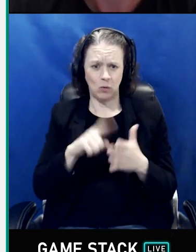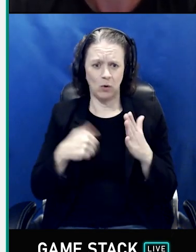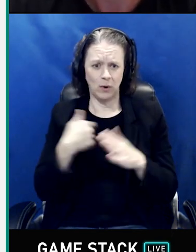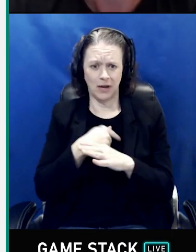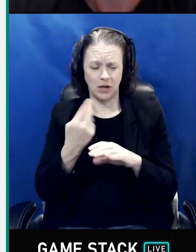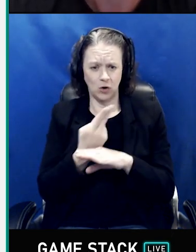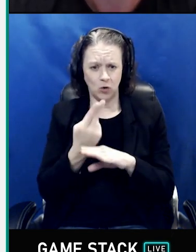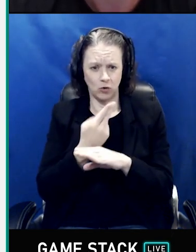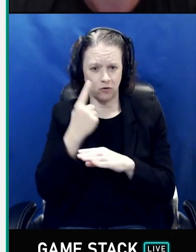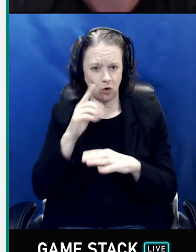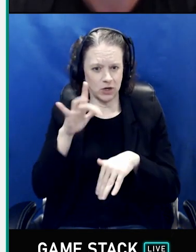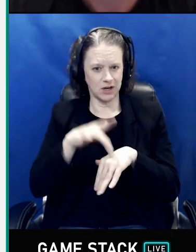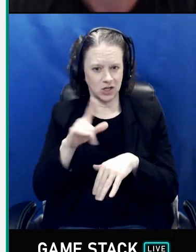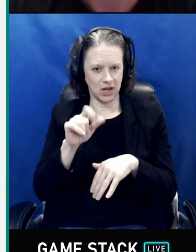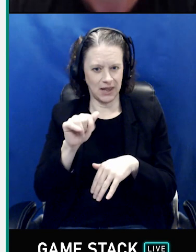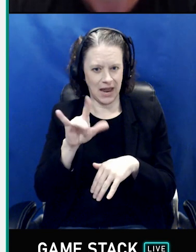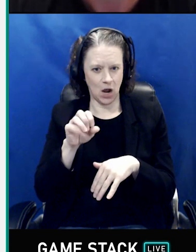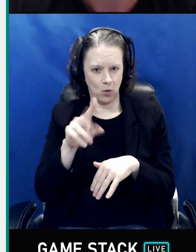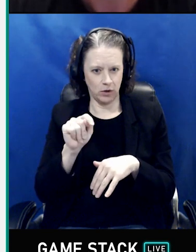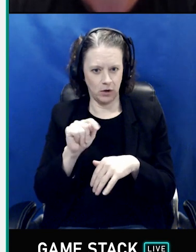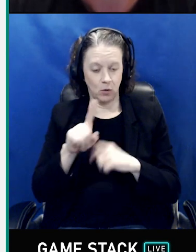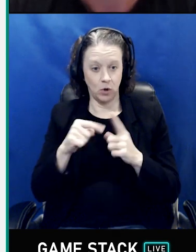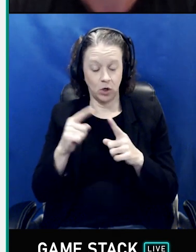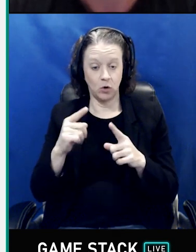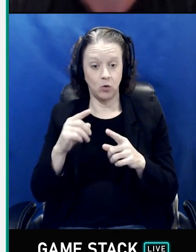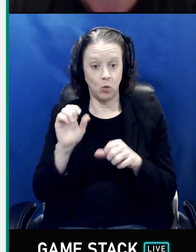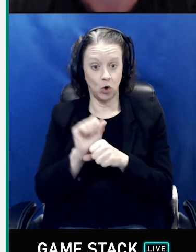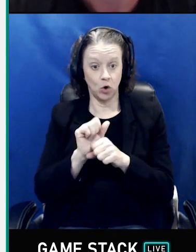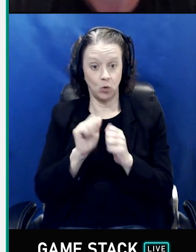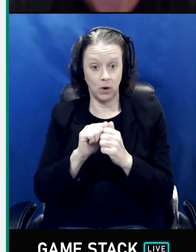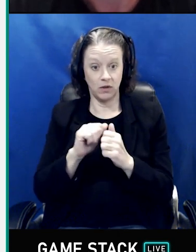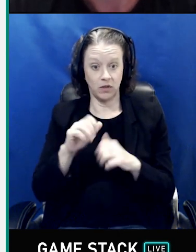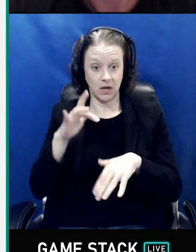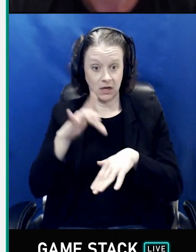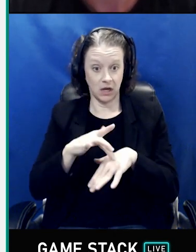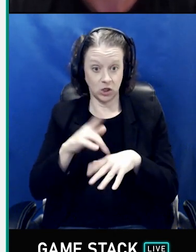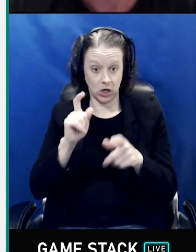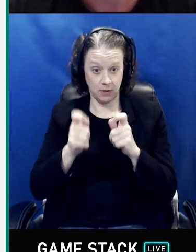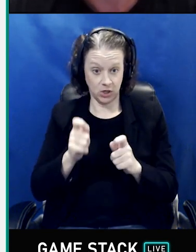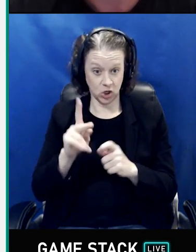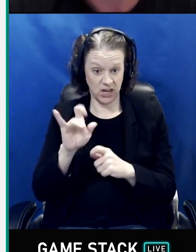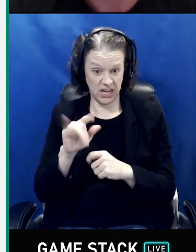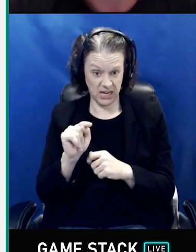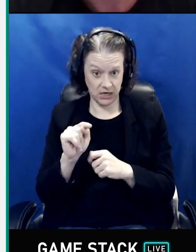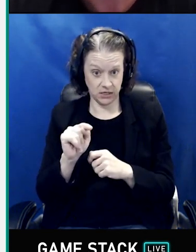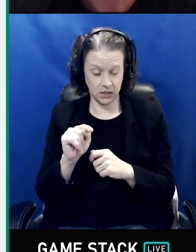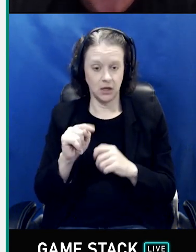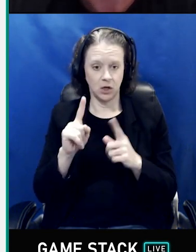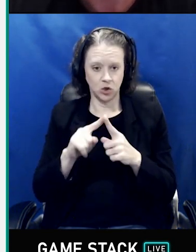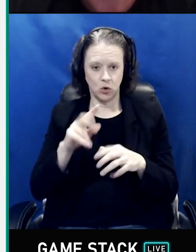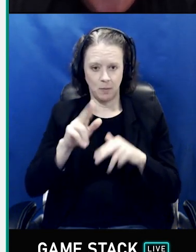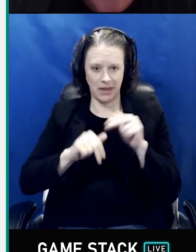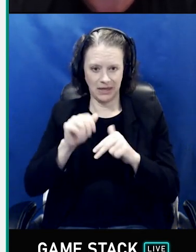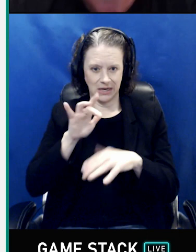When you work with the Touch Adaptation Kit to build glass controls for your game, it is very likely that you may want to make